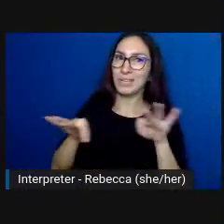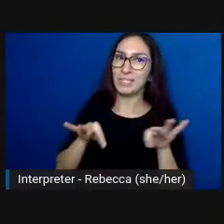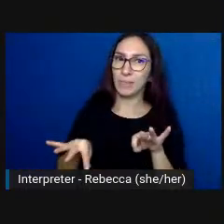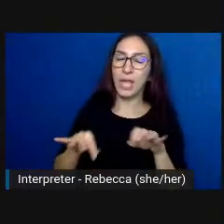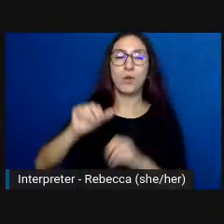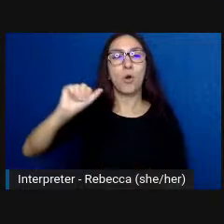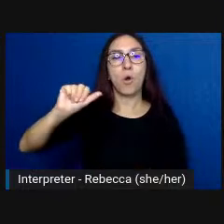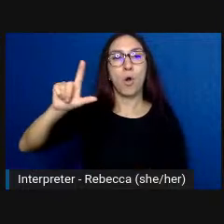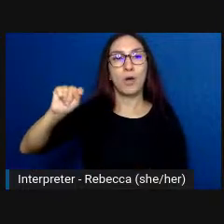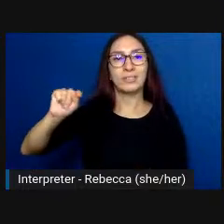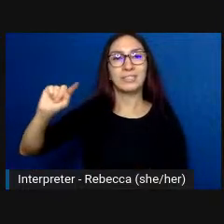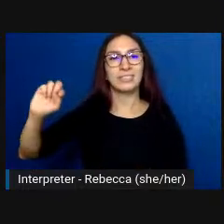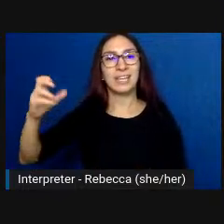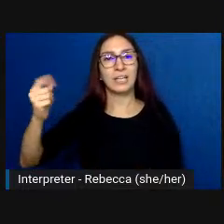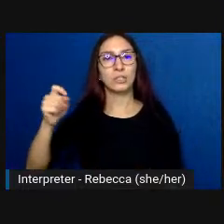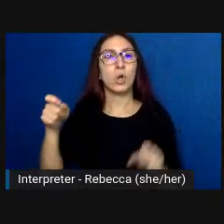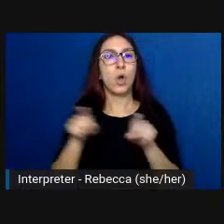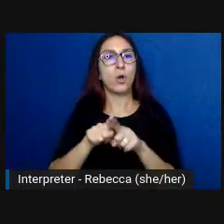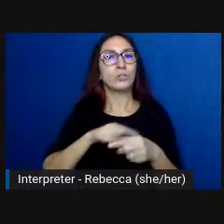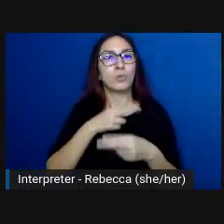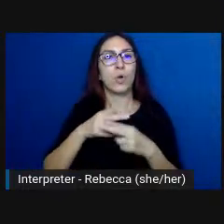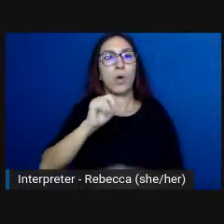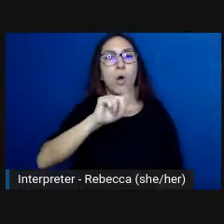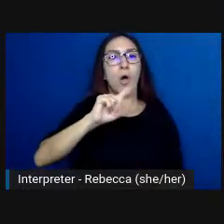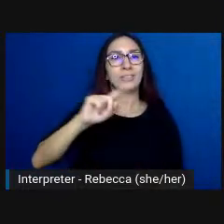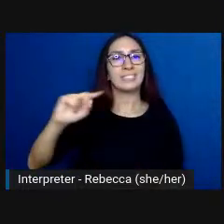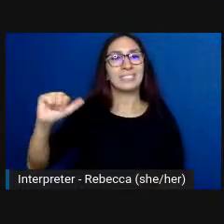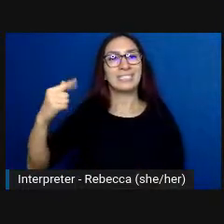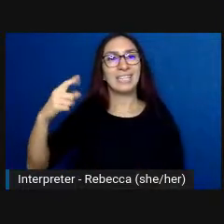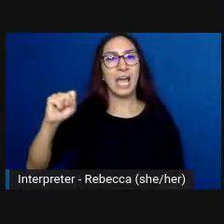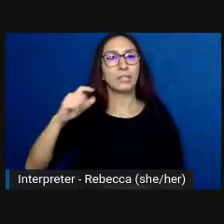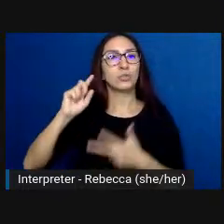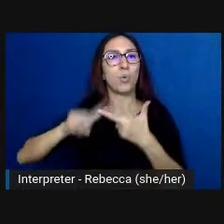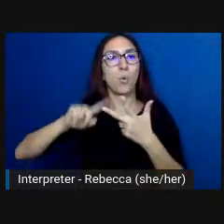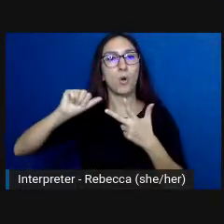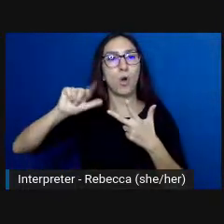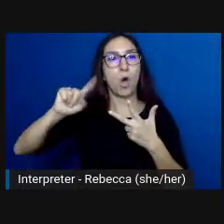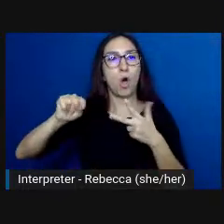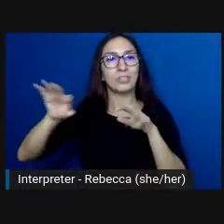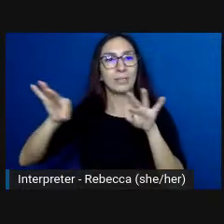The definition of ALT TEXT. Before I do the definition, ALT TEXT is also